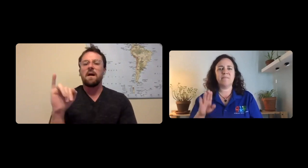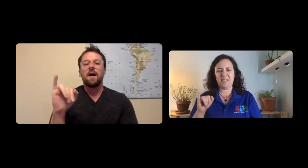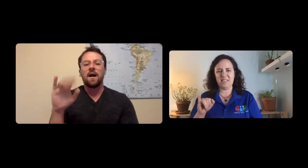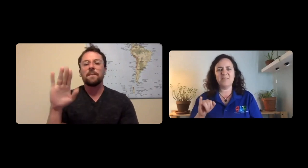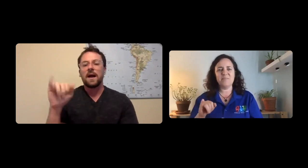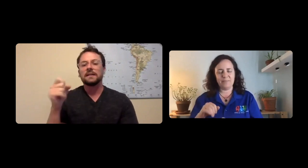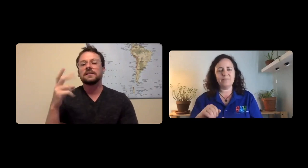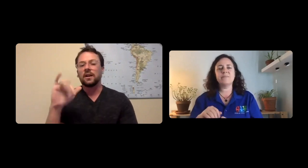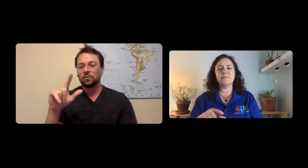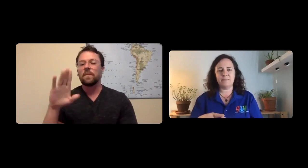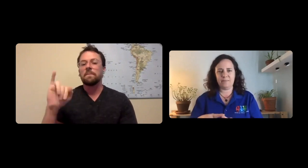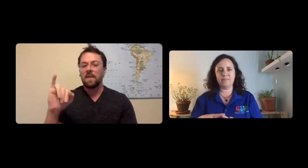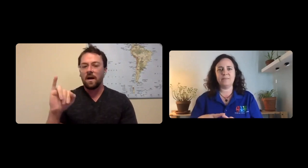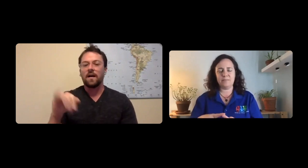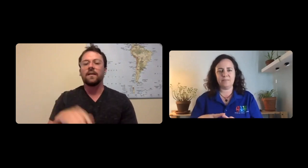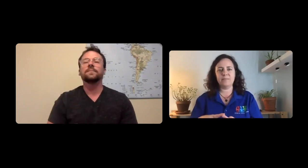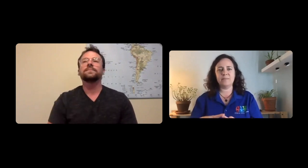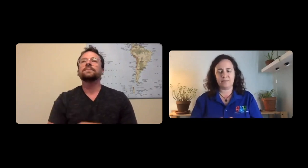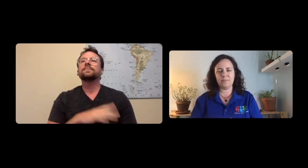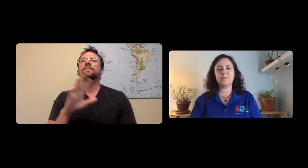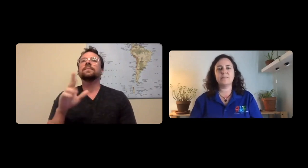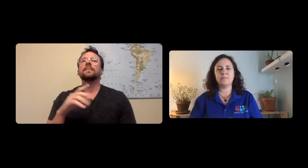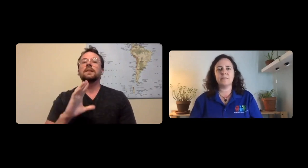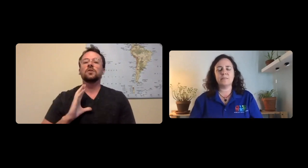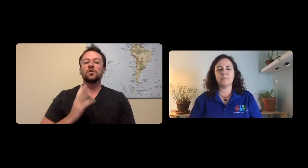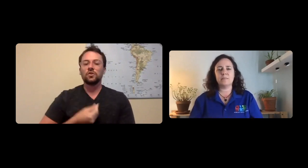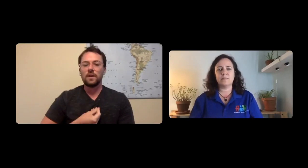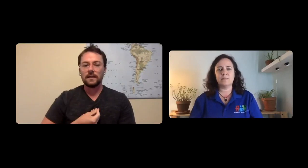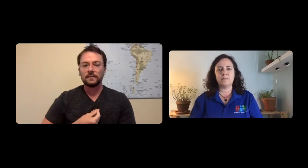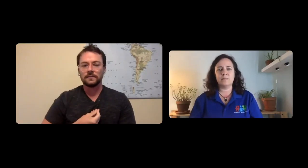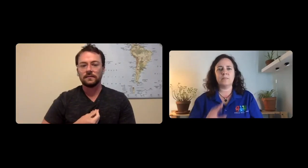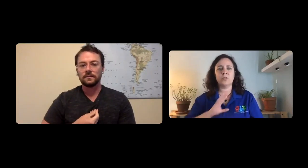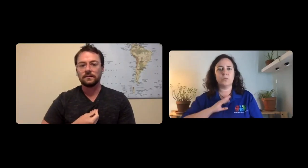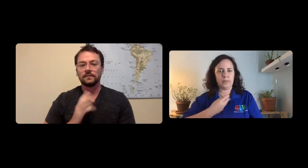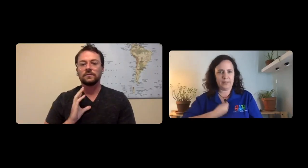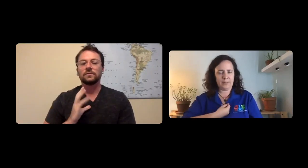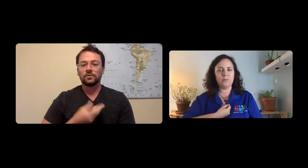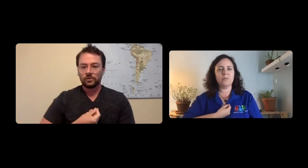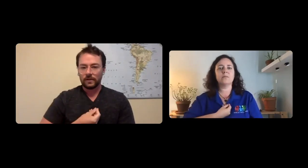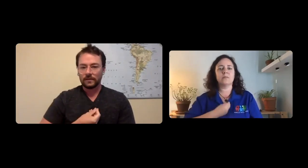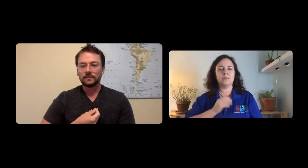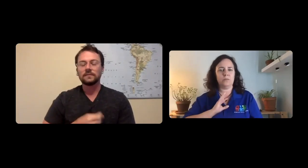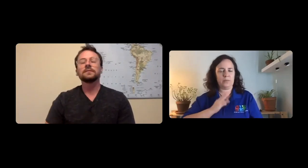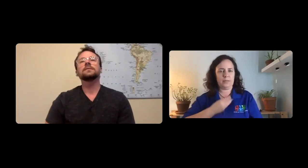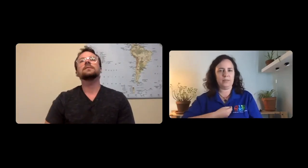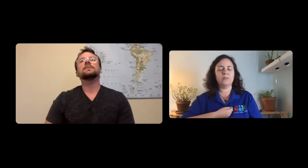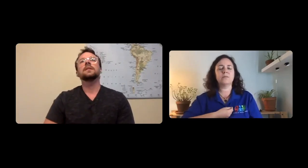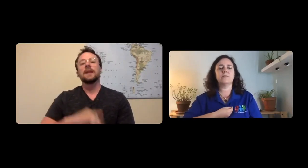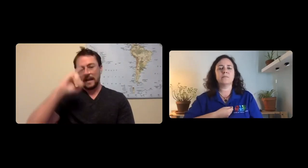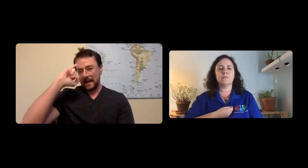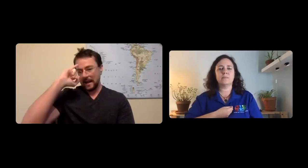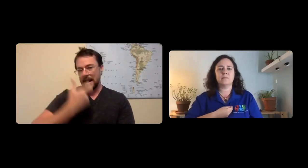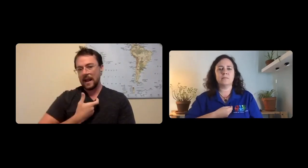For bisexual, we tend to sign BI instead of the whole name bisexual.